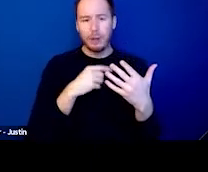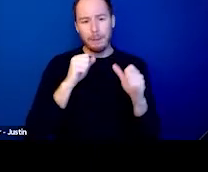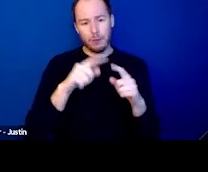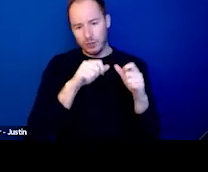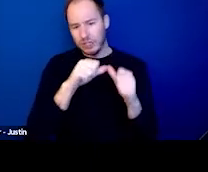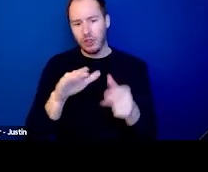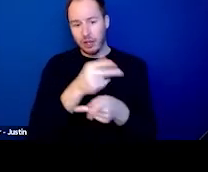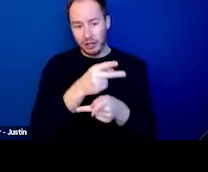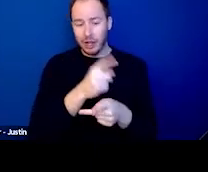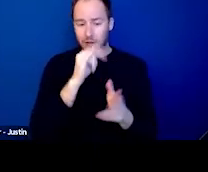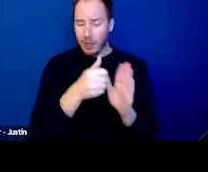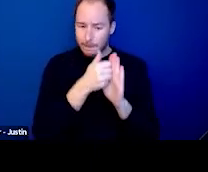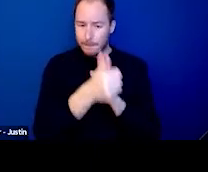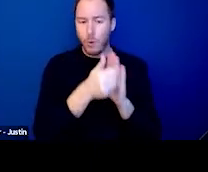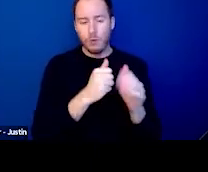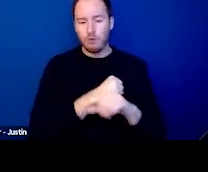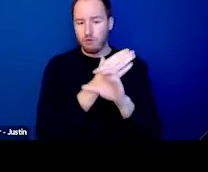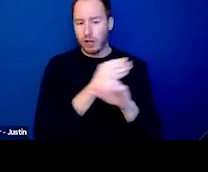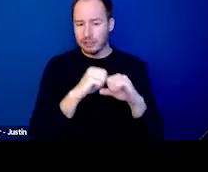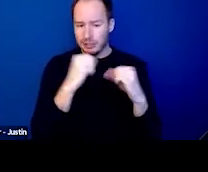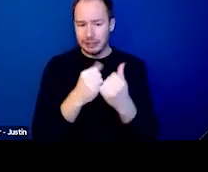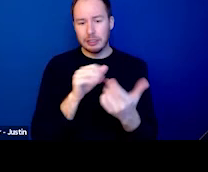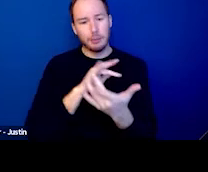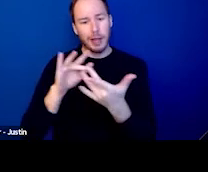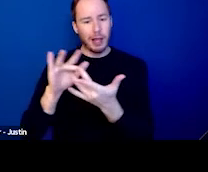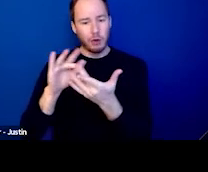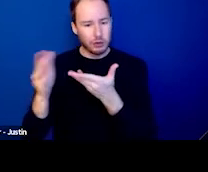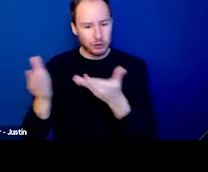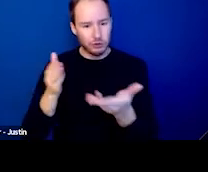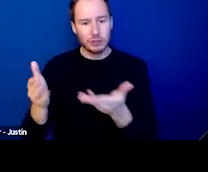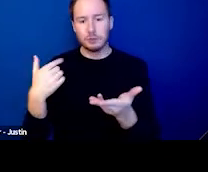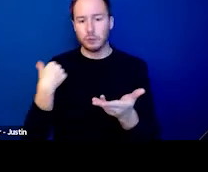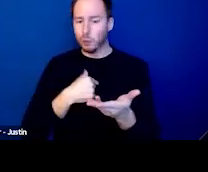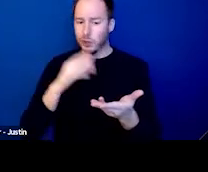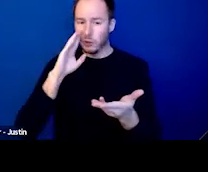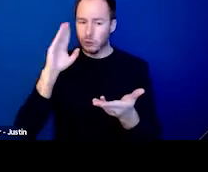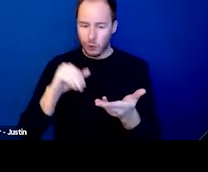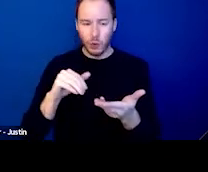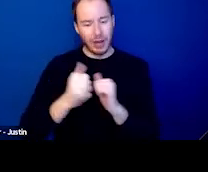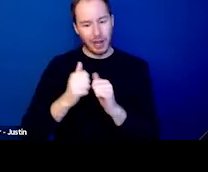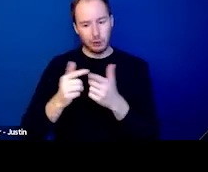those mobile crisis teams, the outreach services, we know how to get people connected